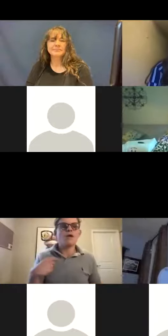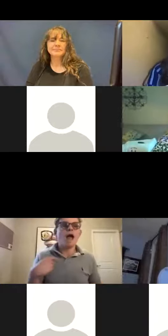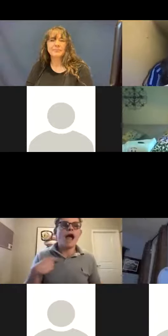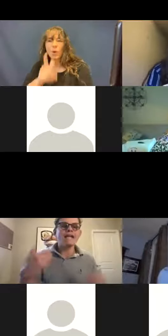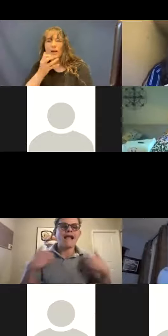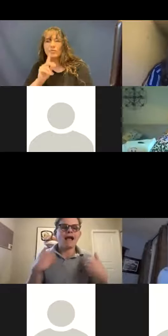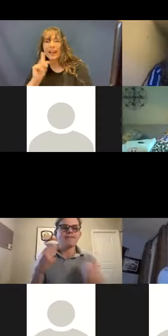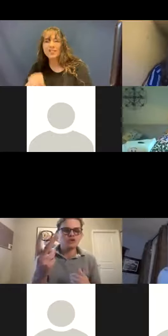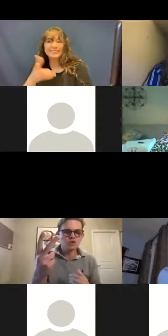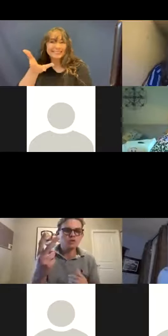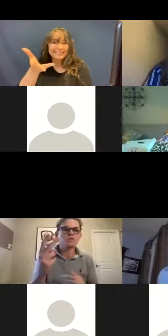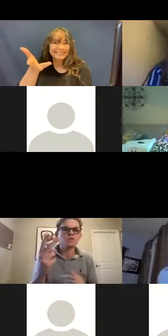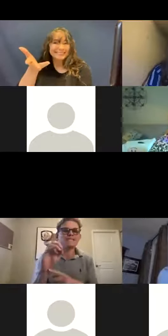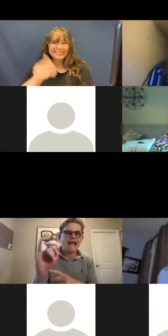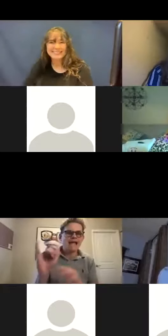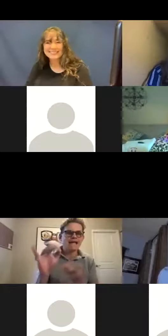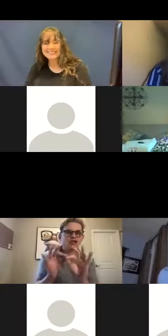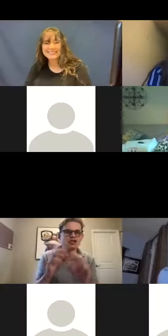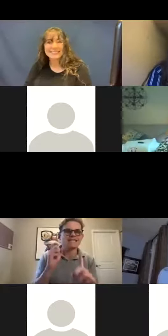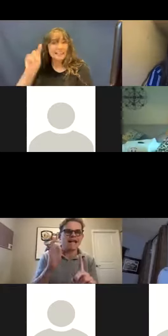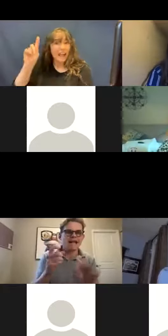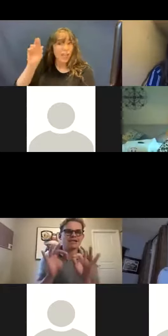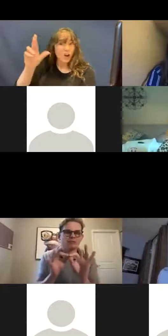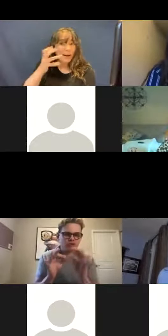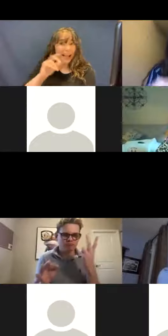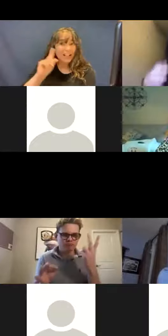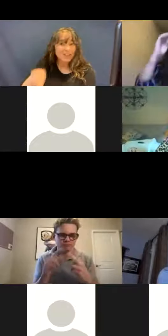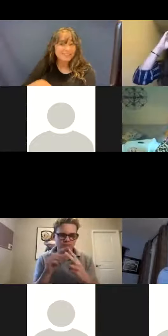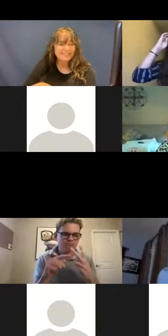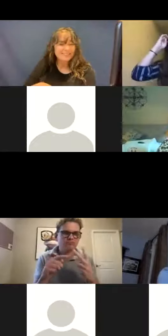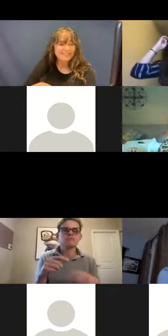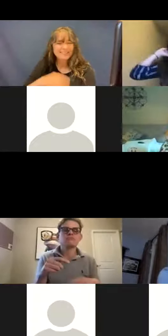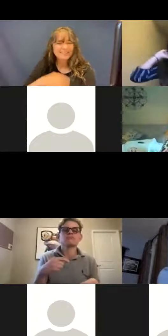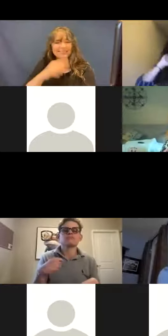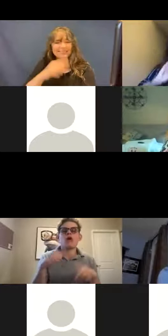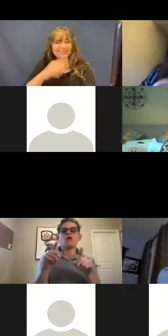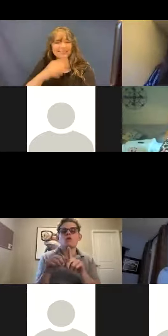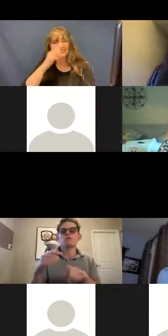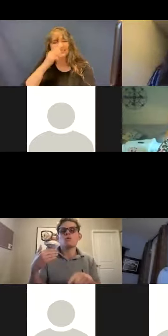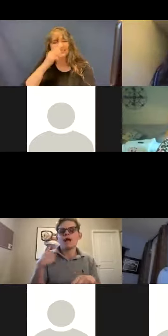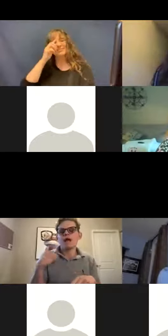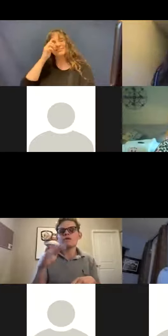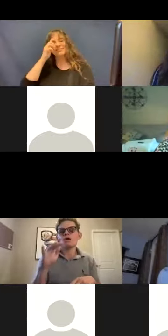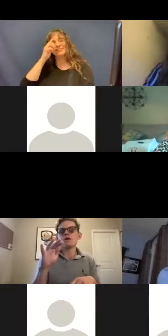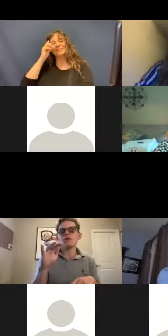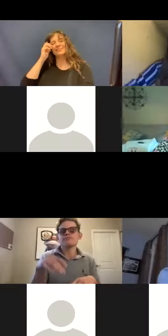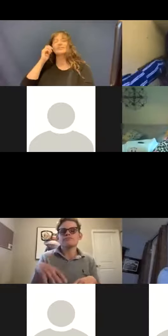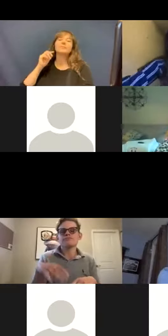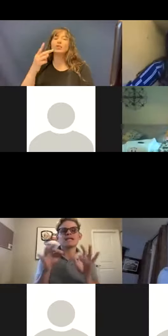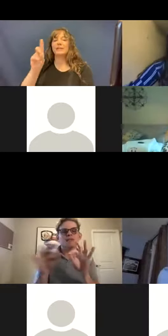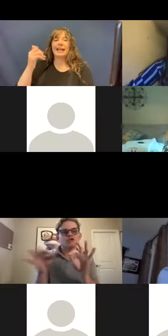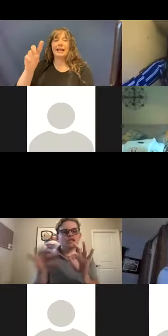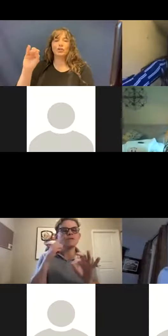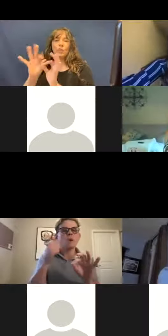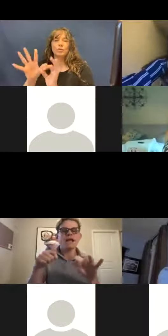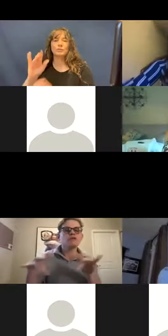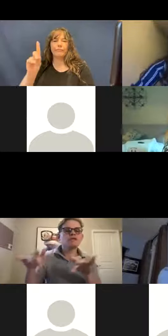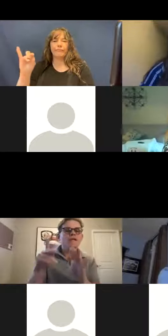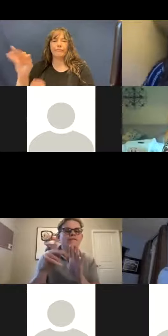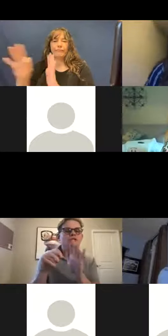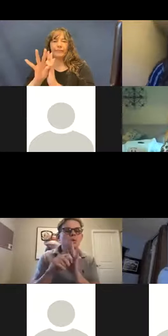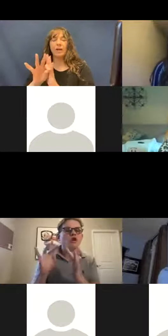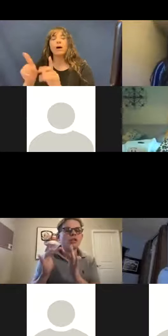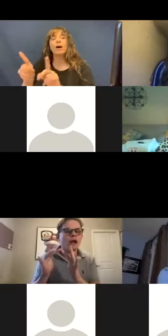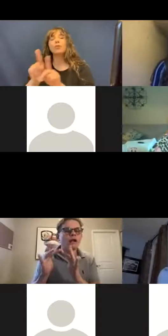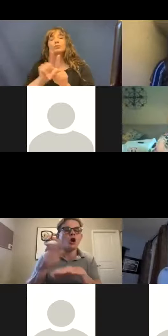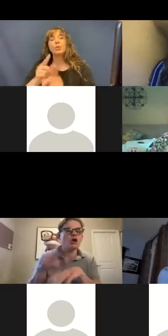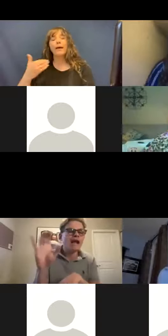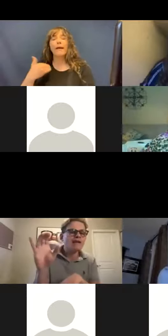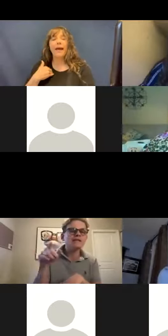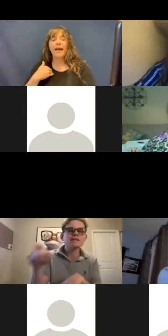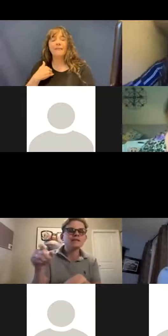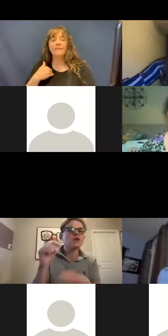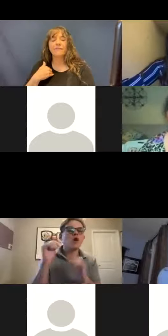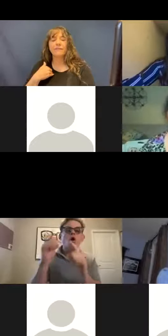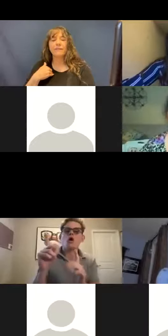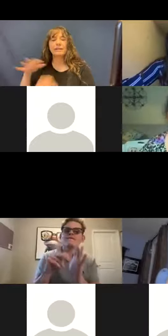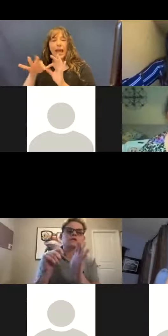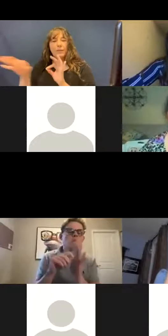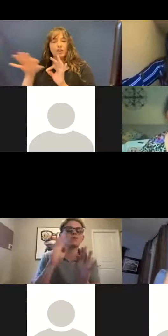Well, I have two designated interpreters. I also have captioning and recordings